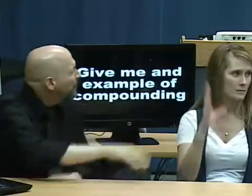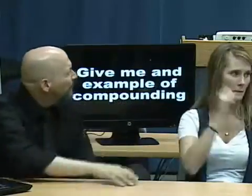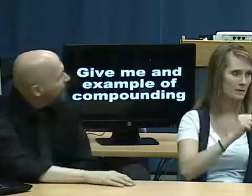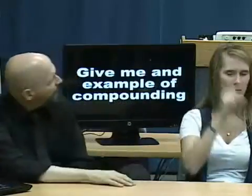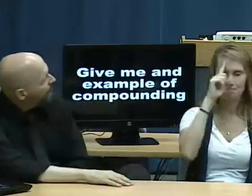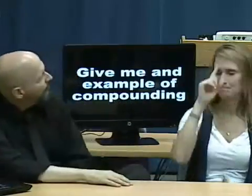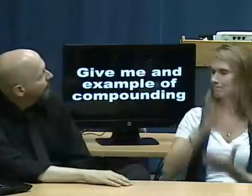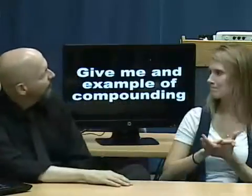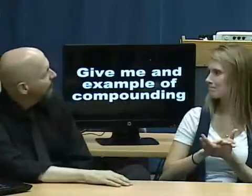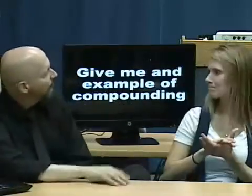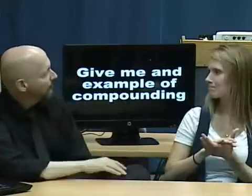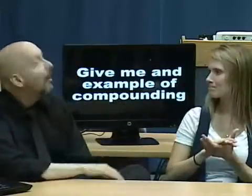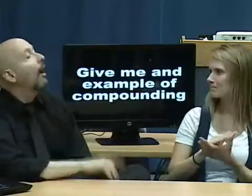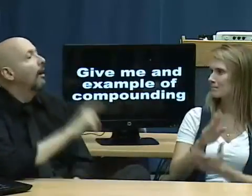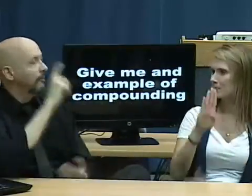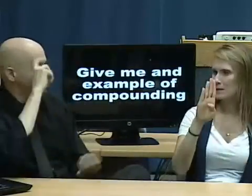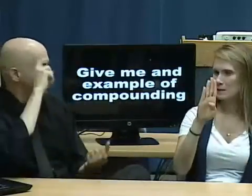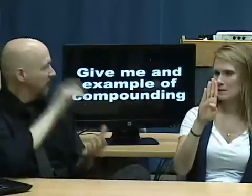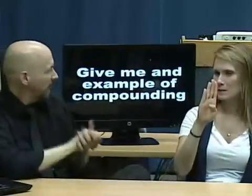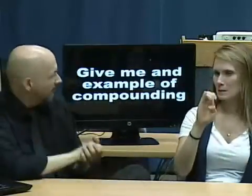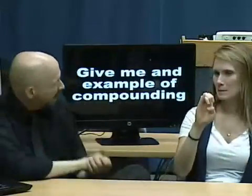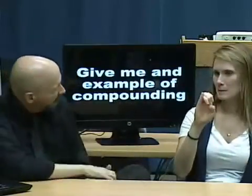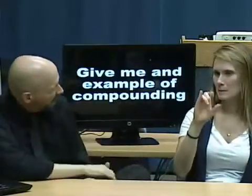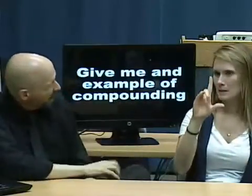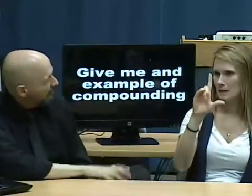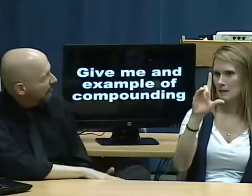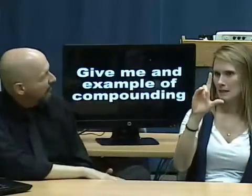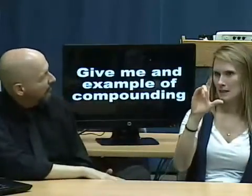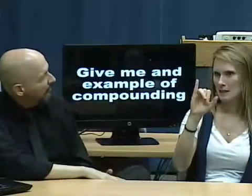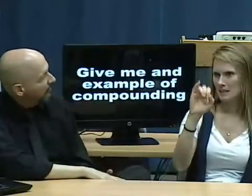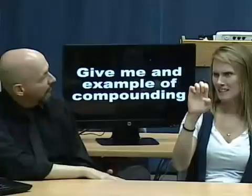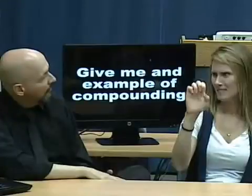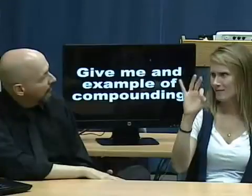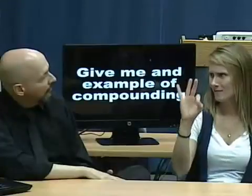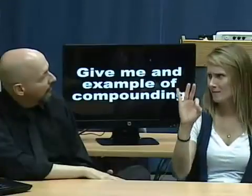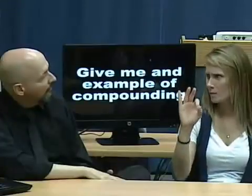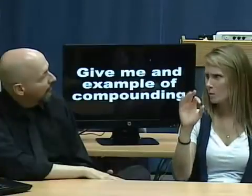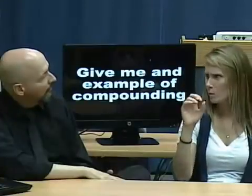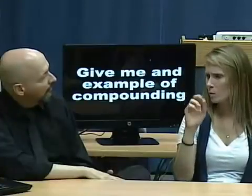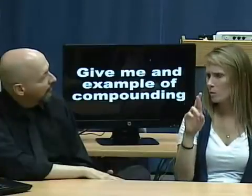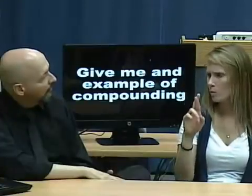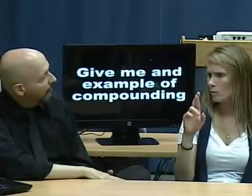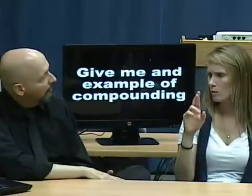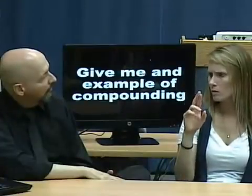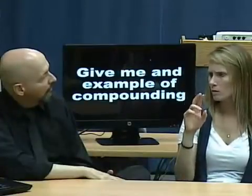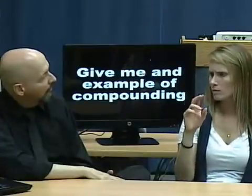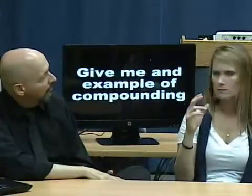I missed it. "Believe." B-E-L-I-E-F or...